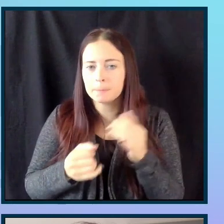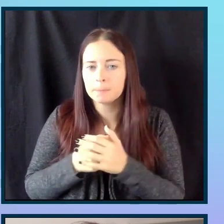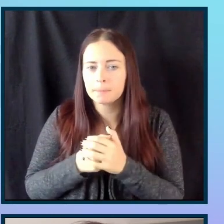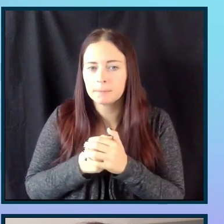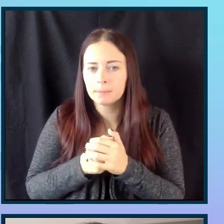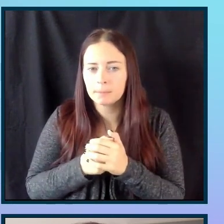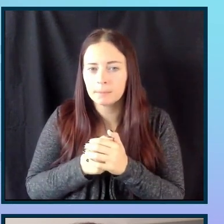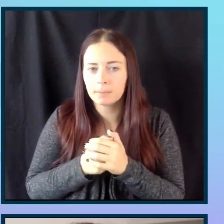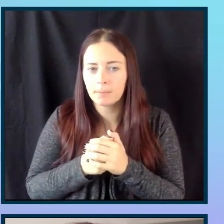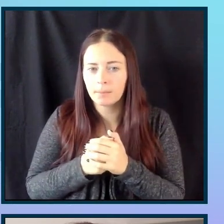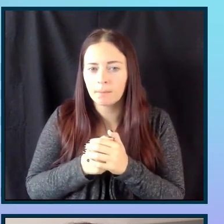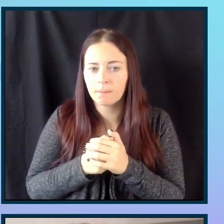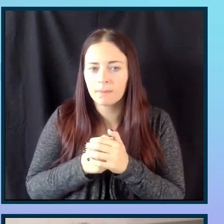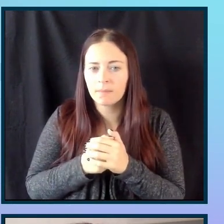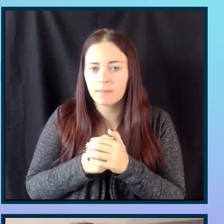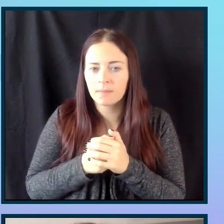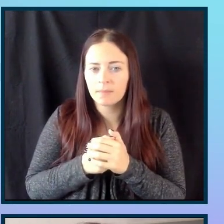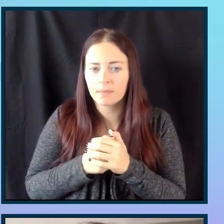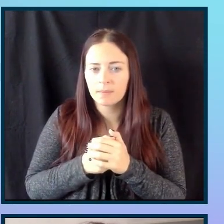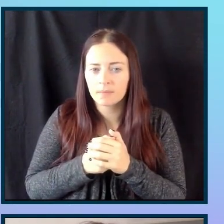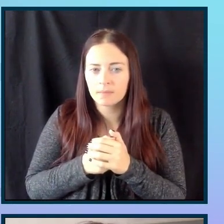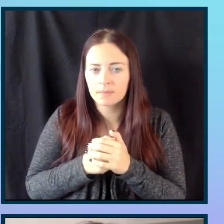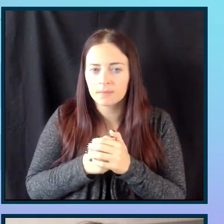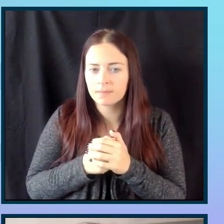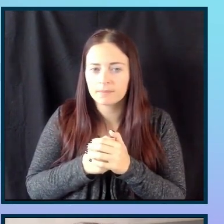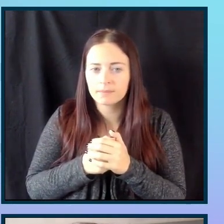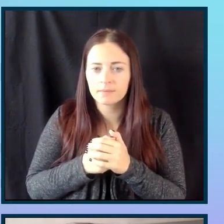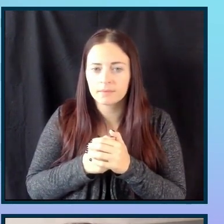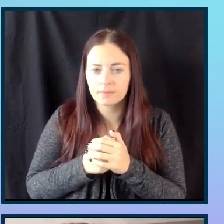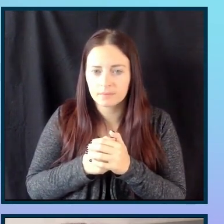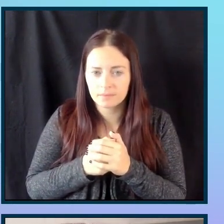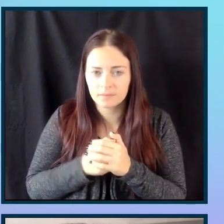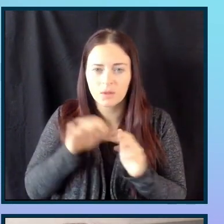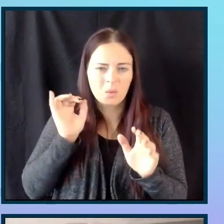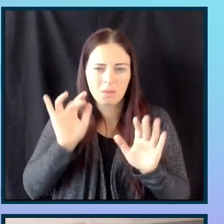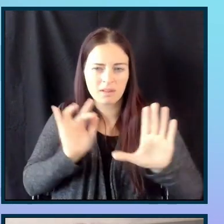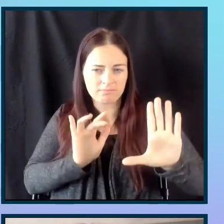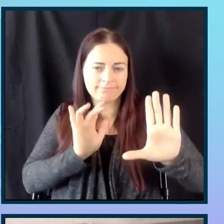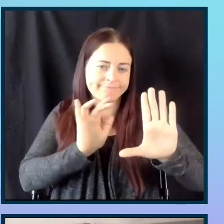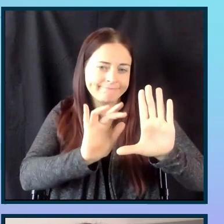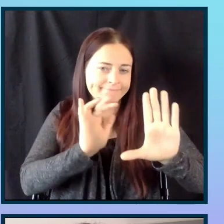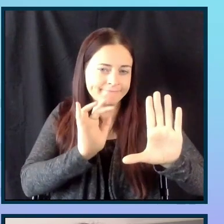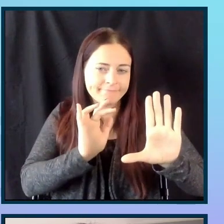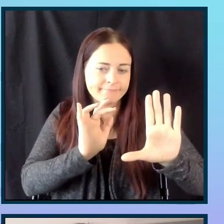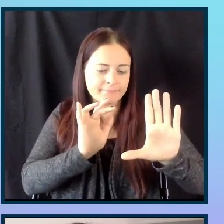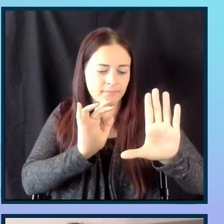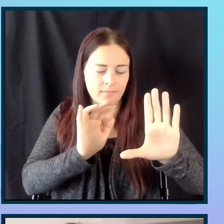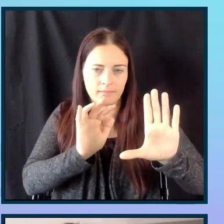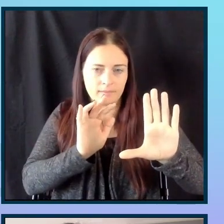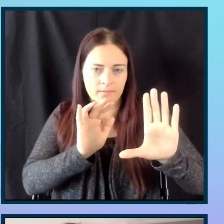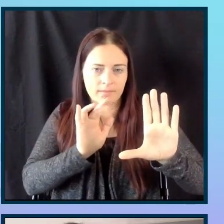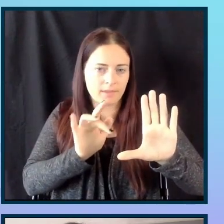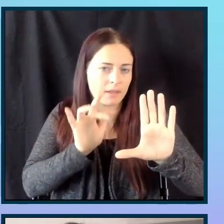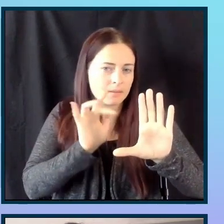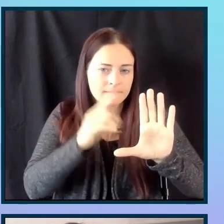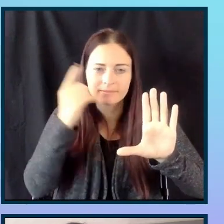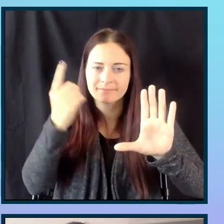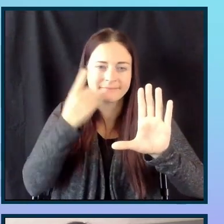the item that is focused is not entirely hidden by author created content.